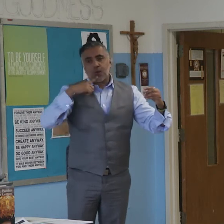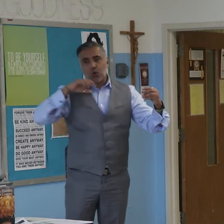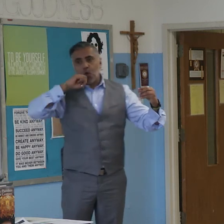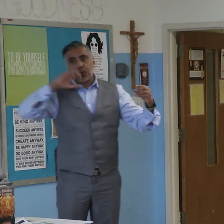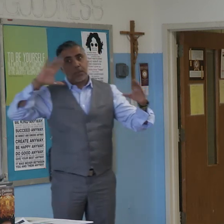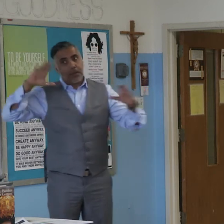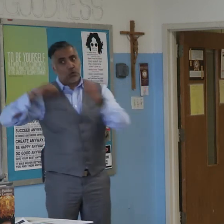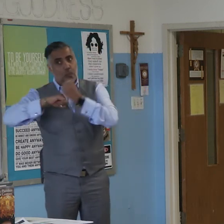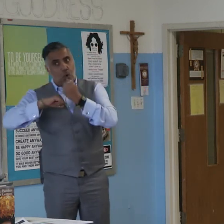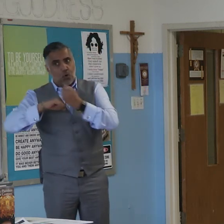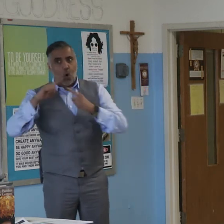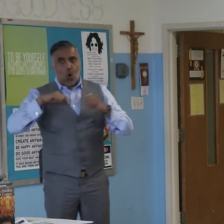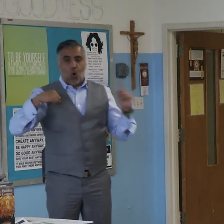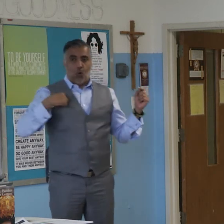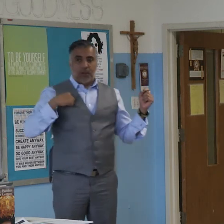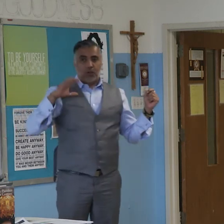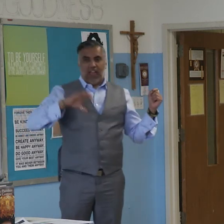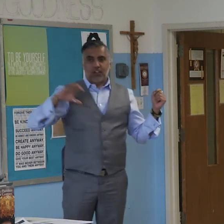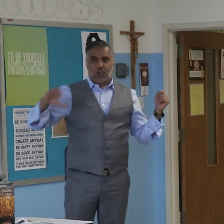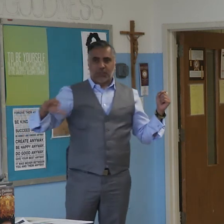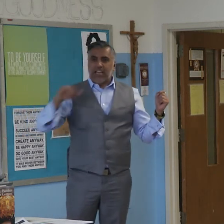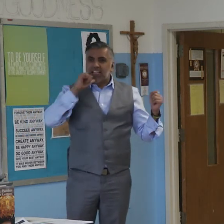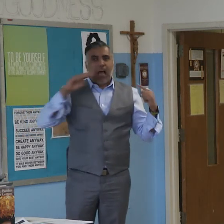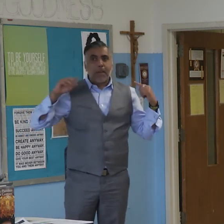it's not me at Catholic Charities, and it's even not Mary and all the great work she does,